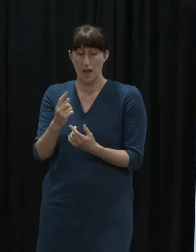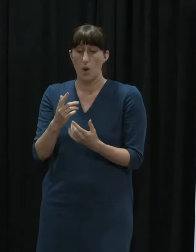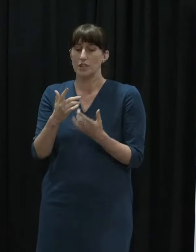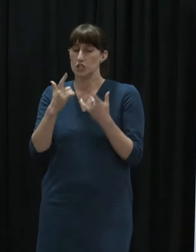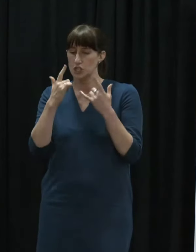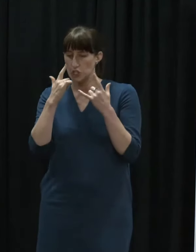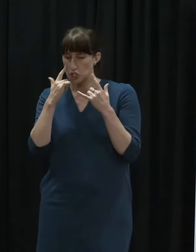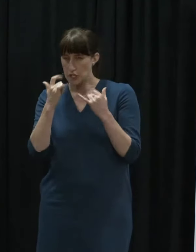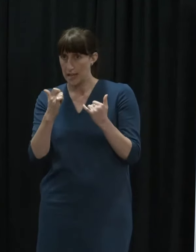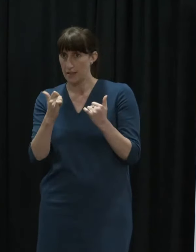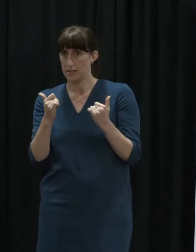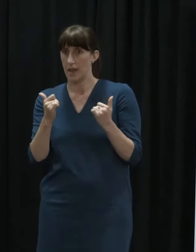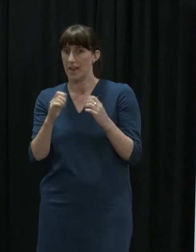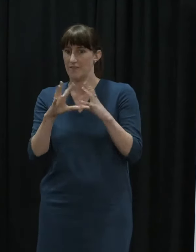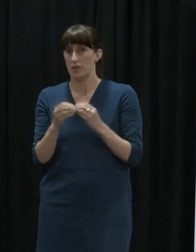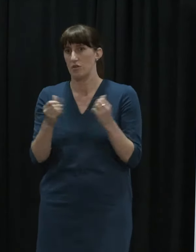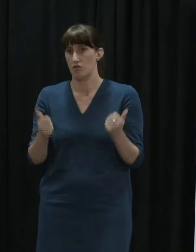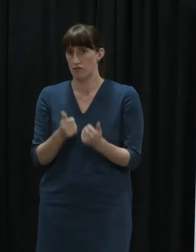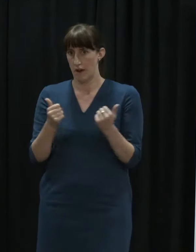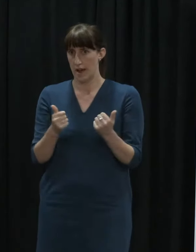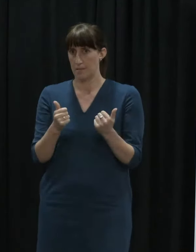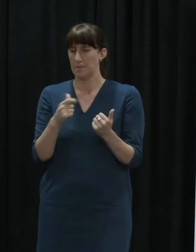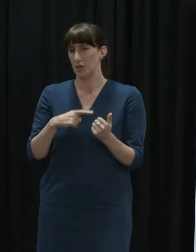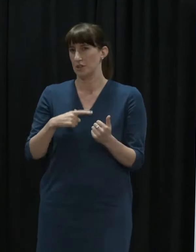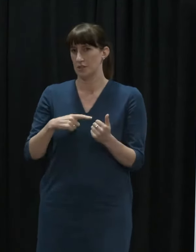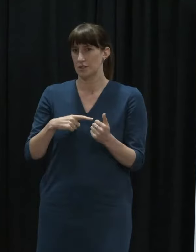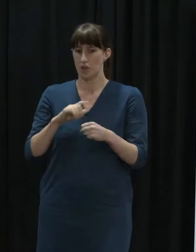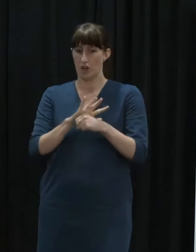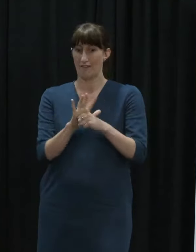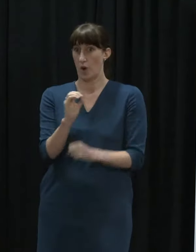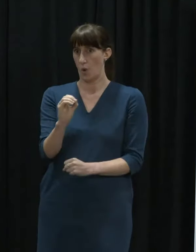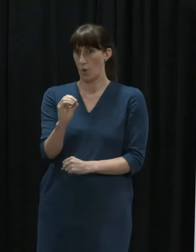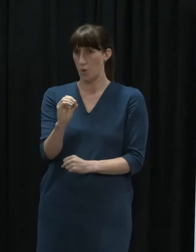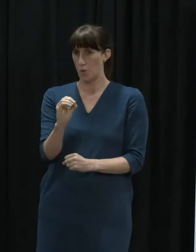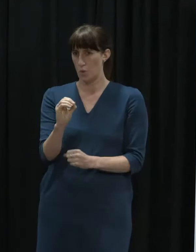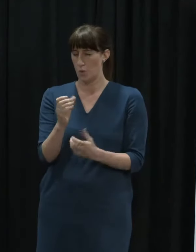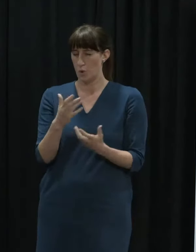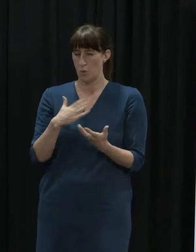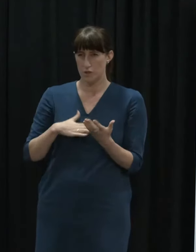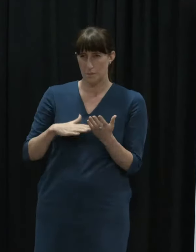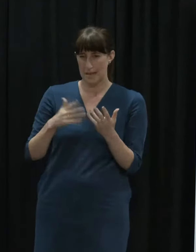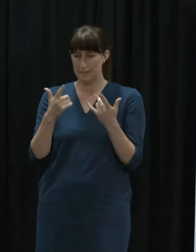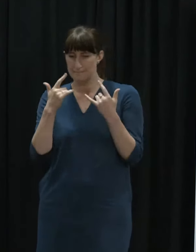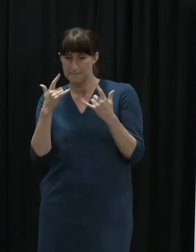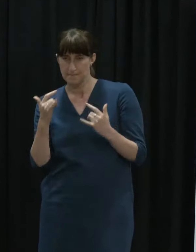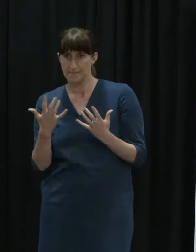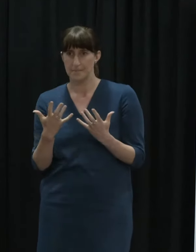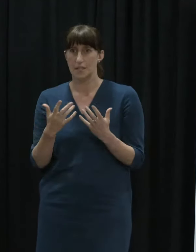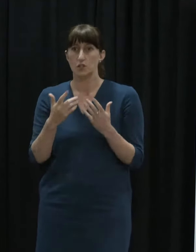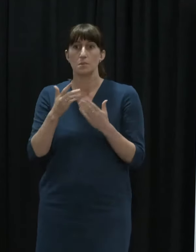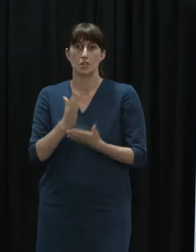to have that check in before they are due to come in to ensure that we still have our comfortable based on the latest